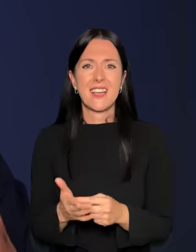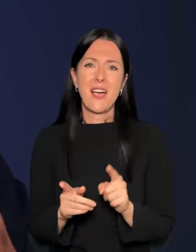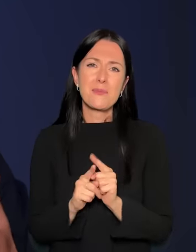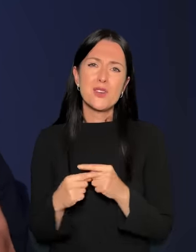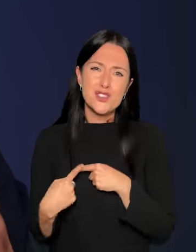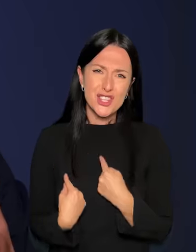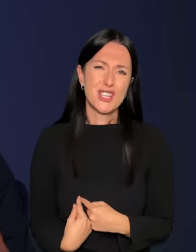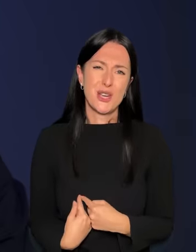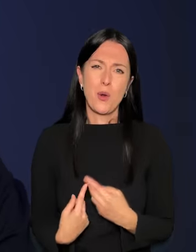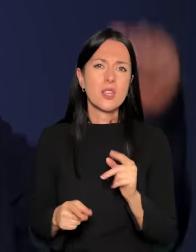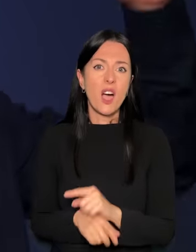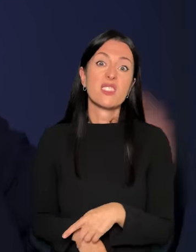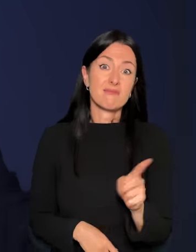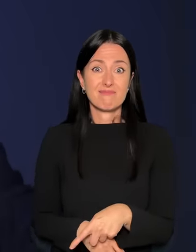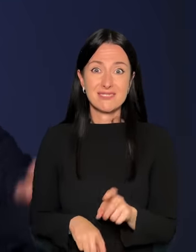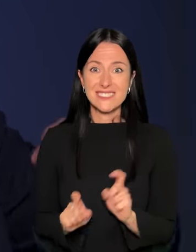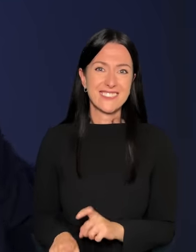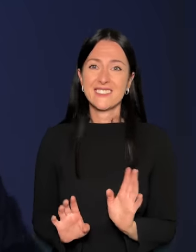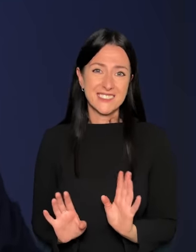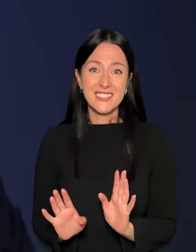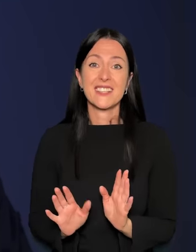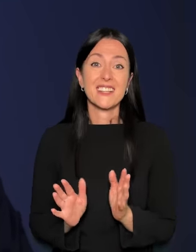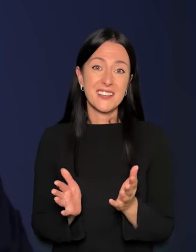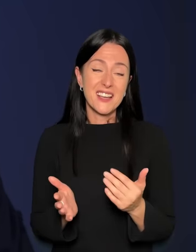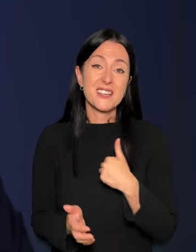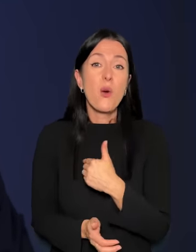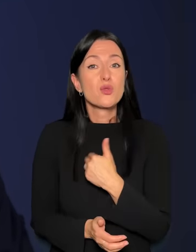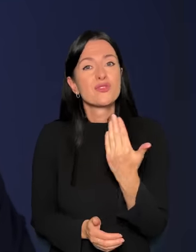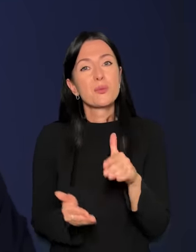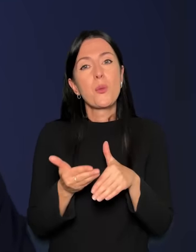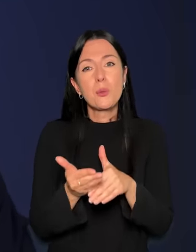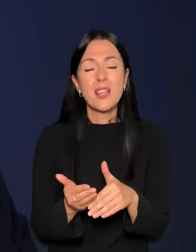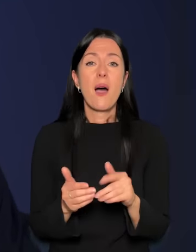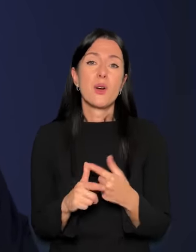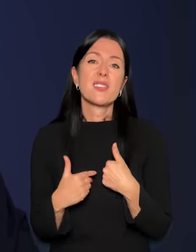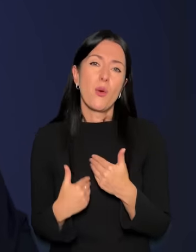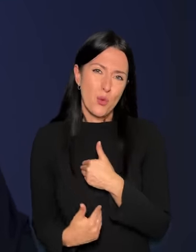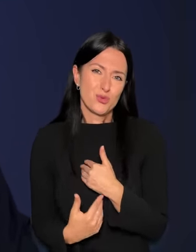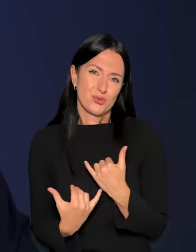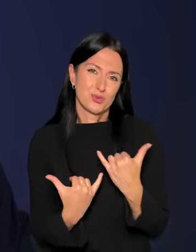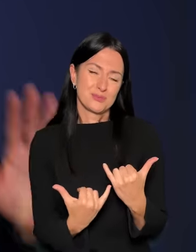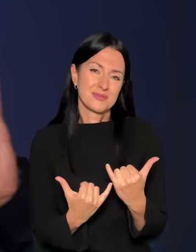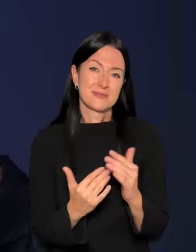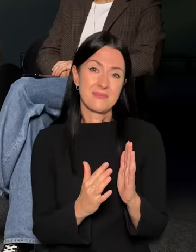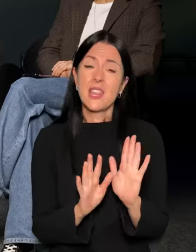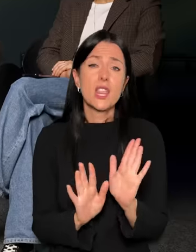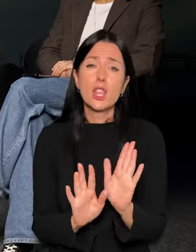sincerely, not just like, "Come on, sit," but politely, "Can I help you? I want to offer you my seat."